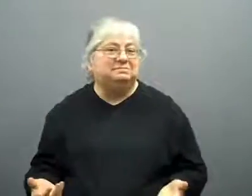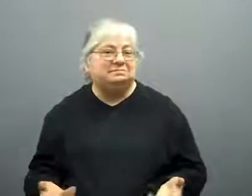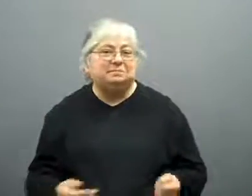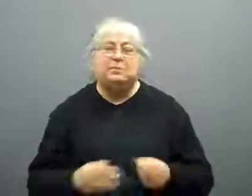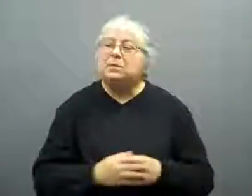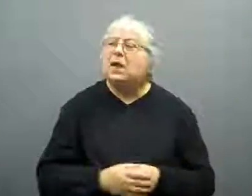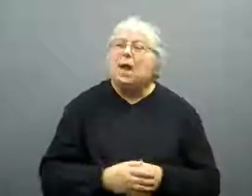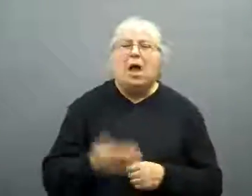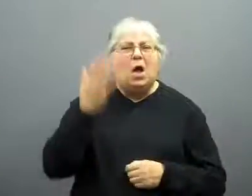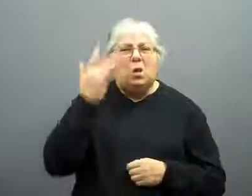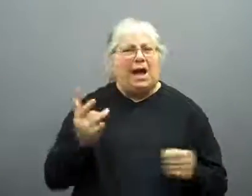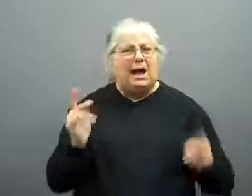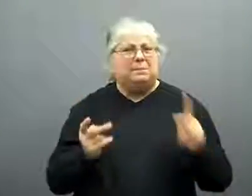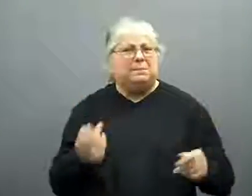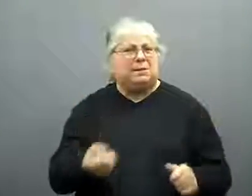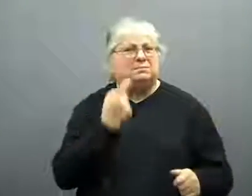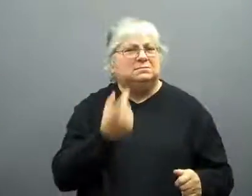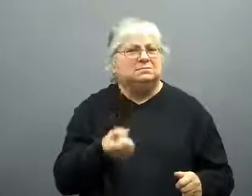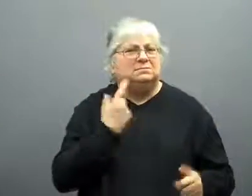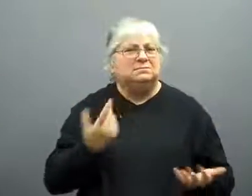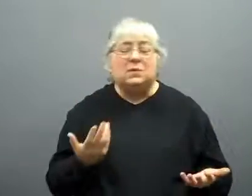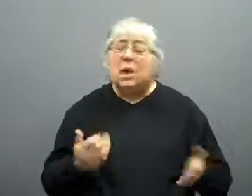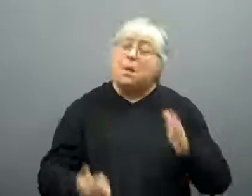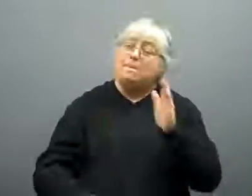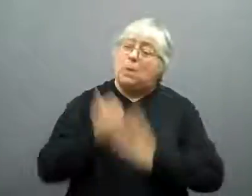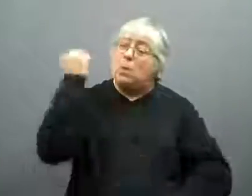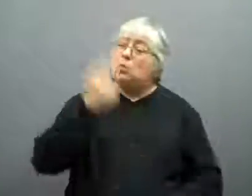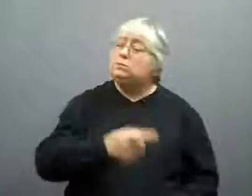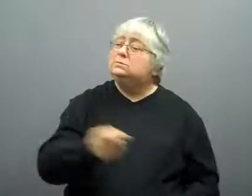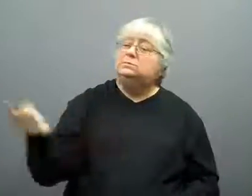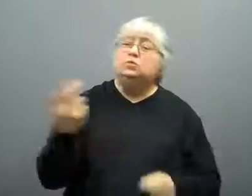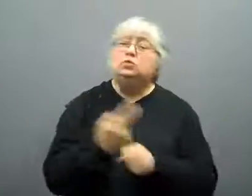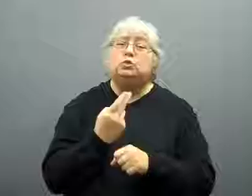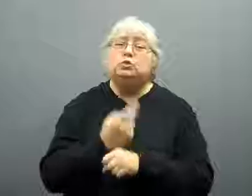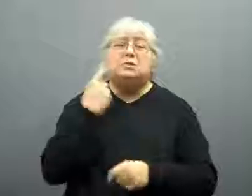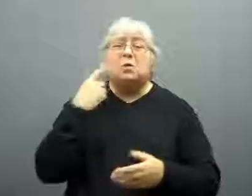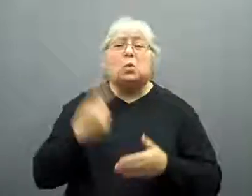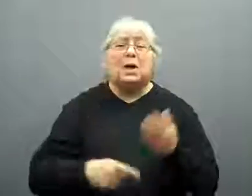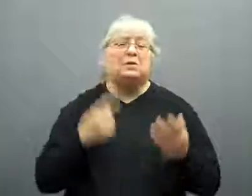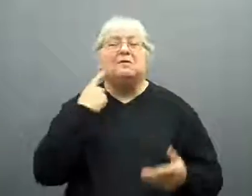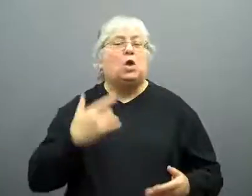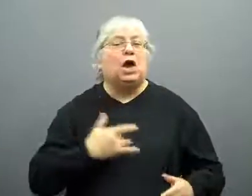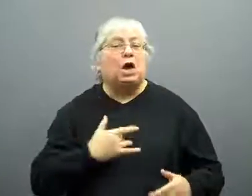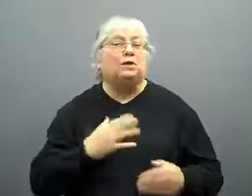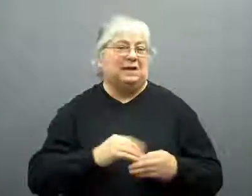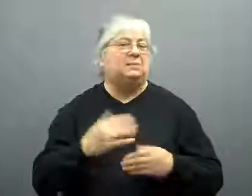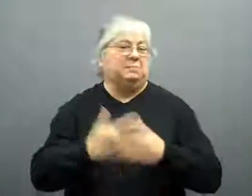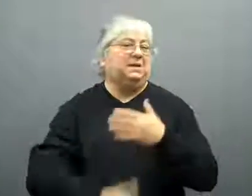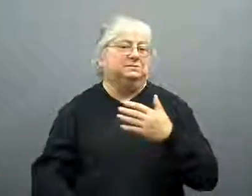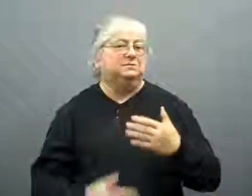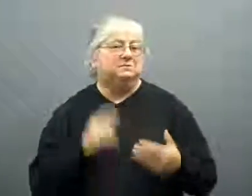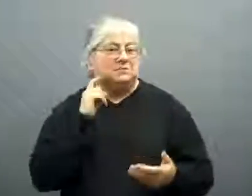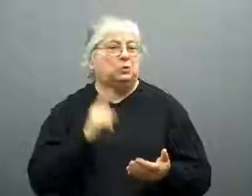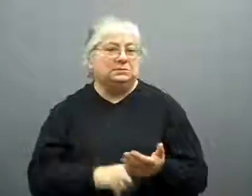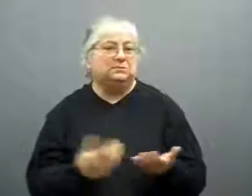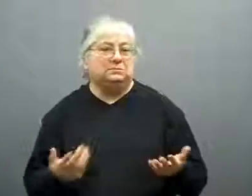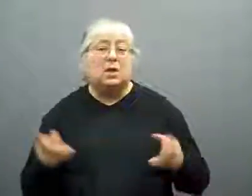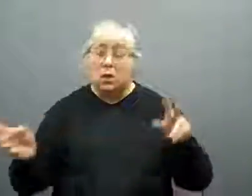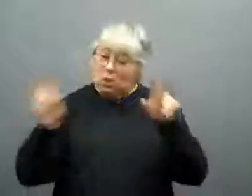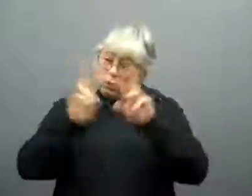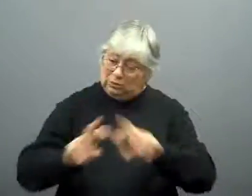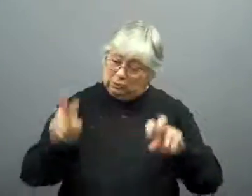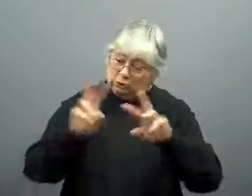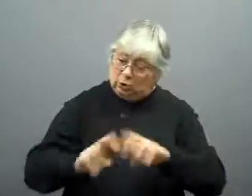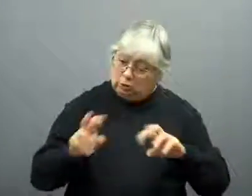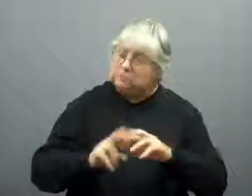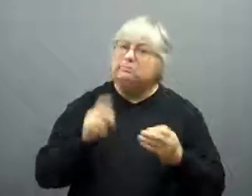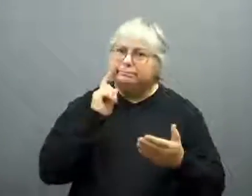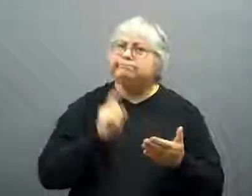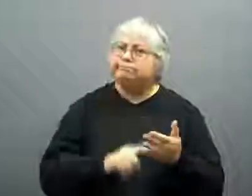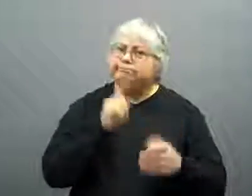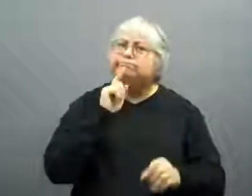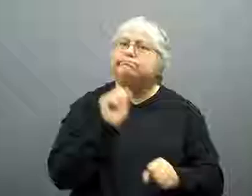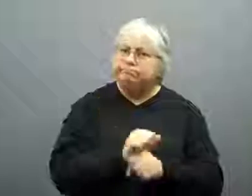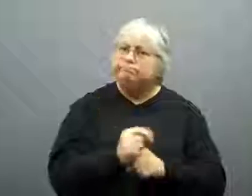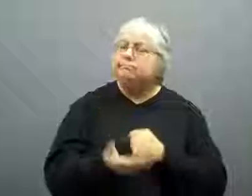Most people take fish oil for heart and blood health.